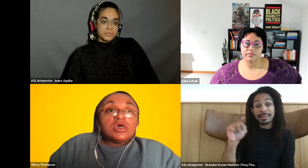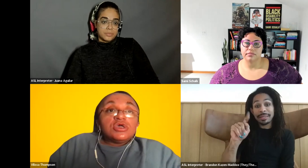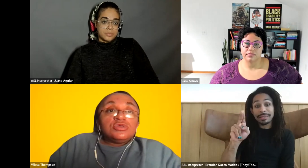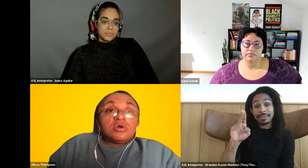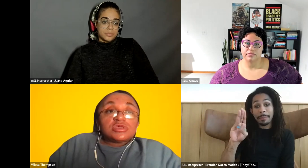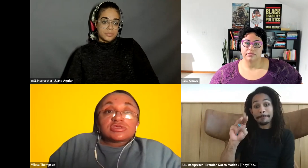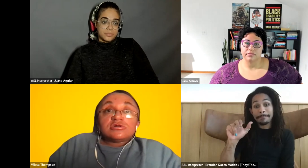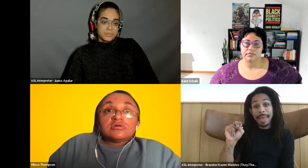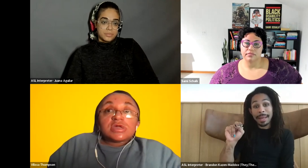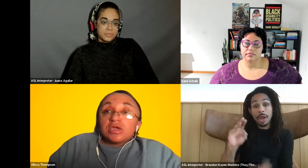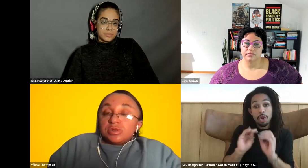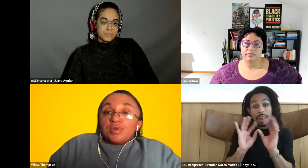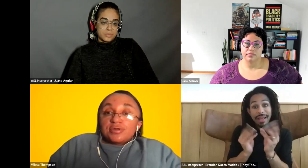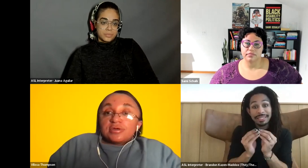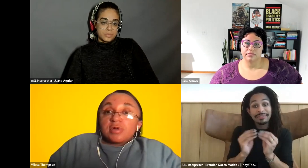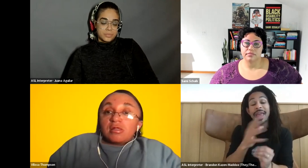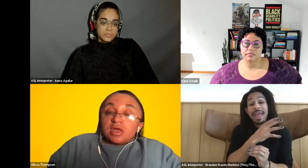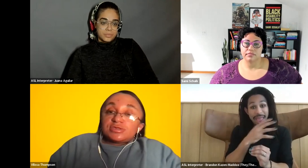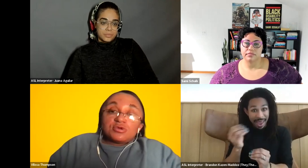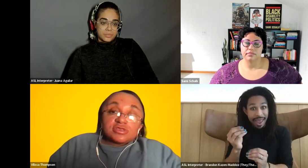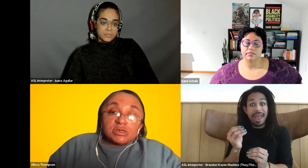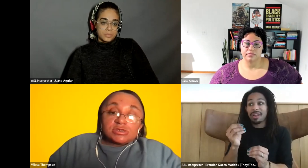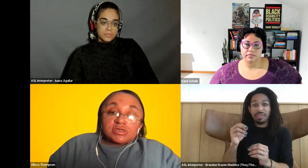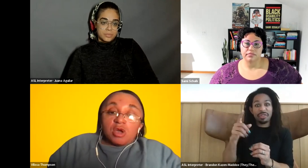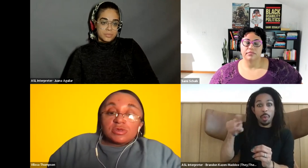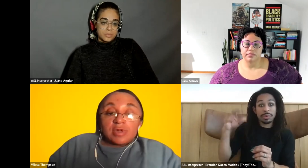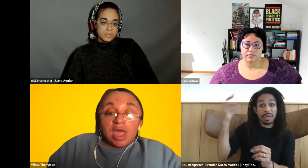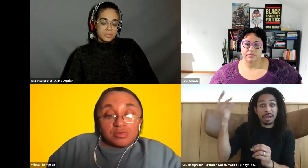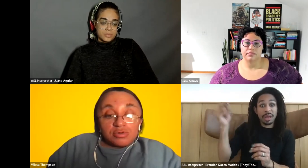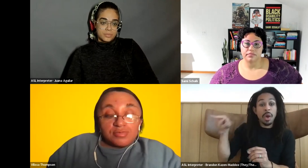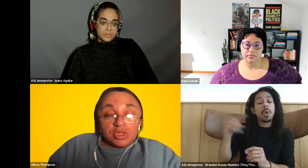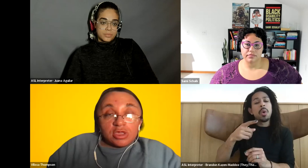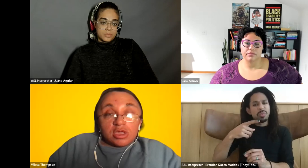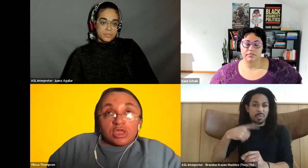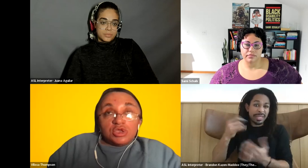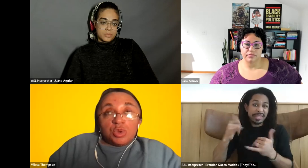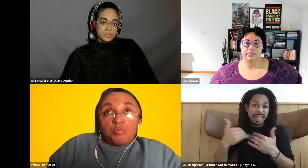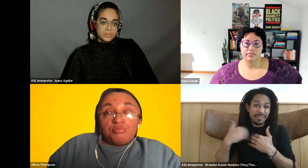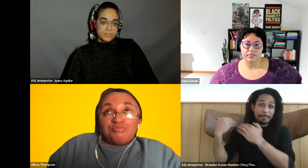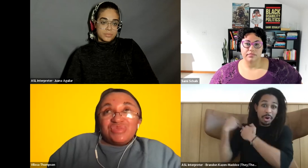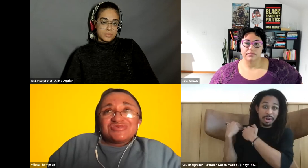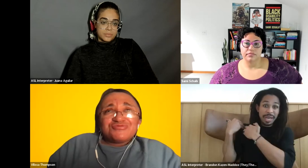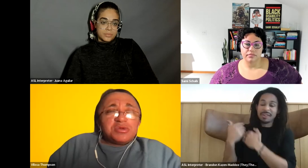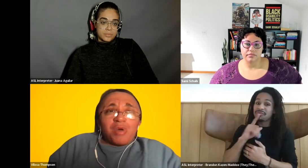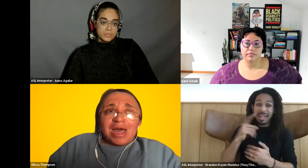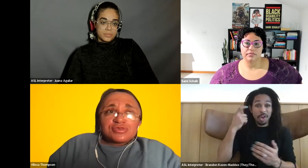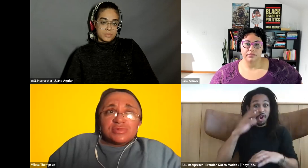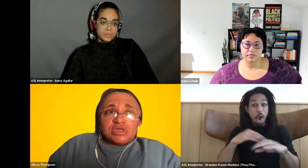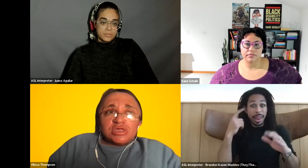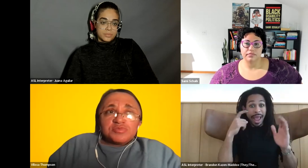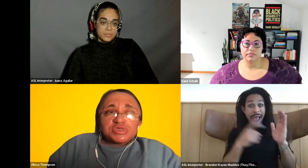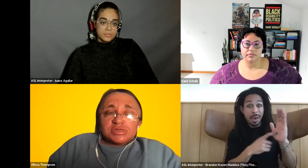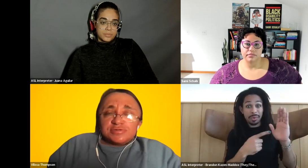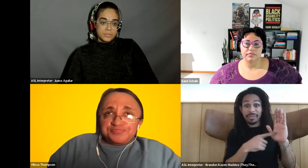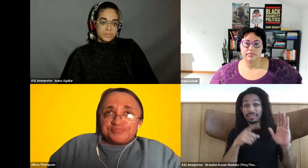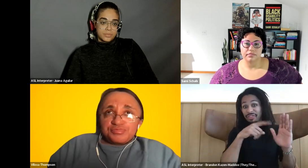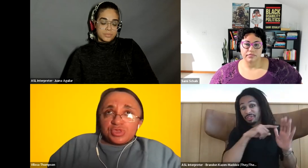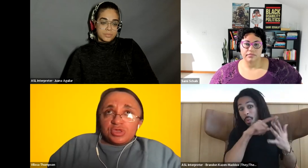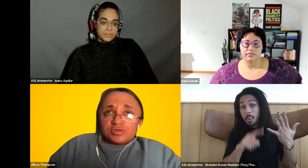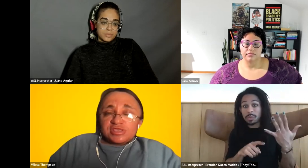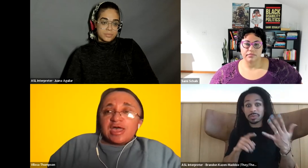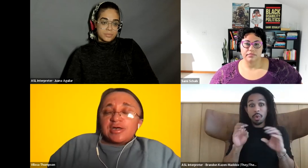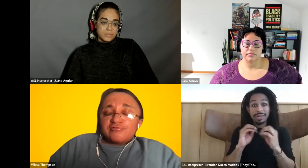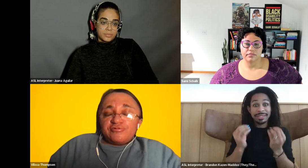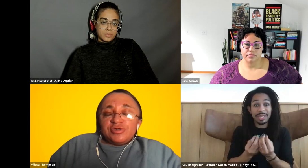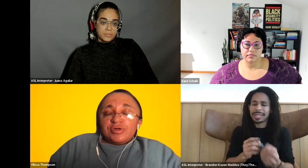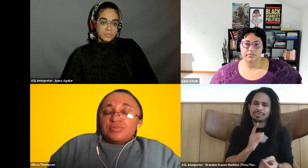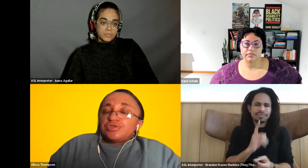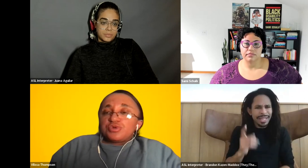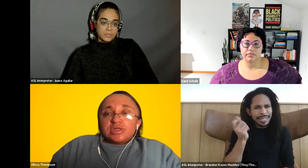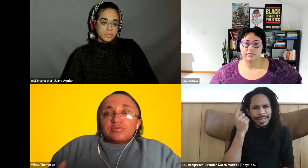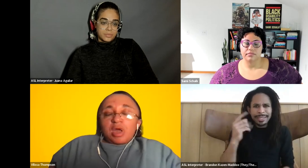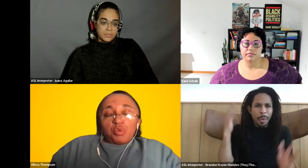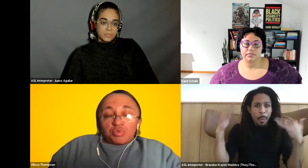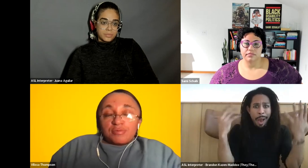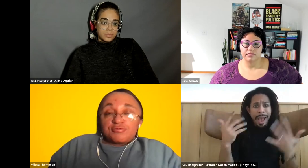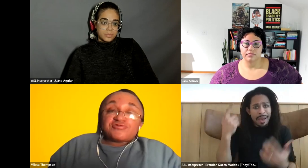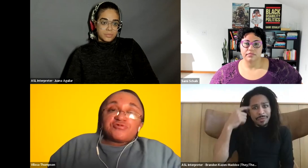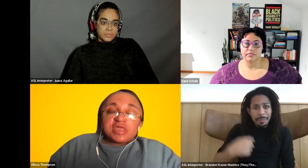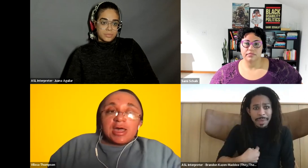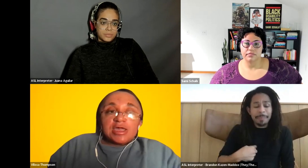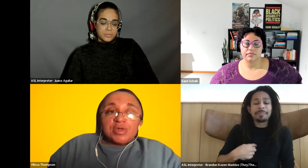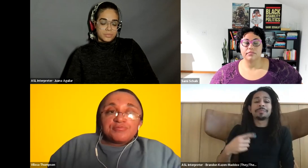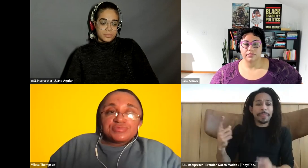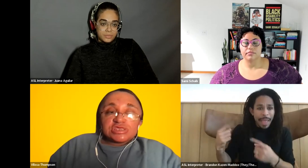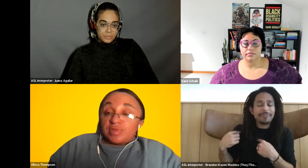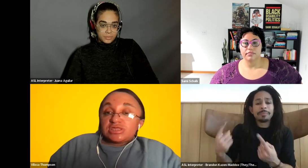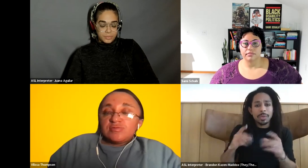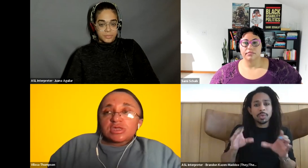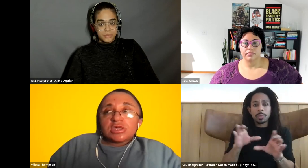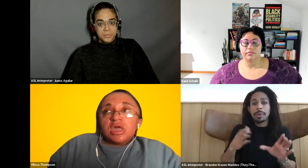Vilissa Thompson: You know we still carry the burden of calling outthese organizations, and hold them accountable. You know it's really powerful to me particularly. you know, since I have been doing my work. with Ramp Your Voice for a long time since the pandemic